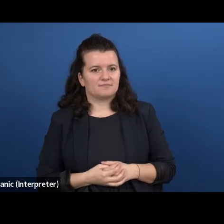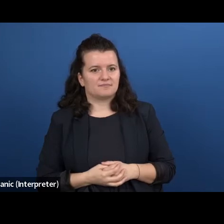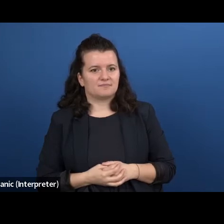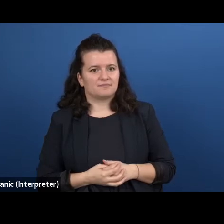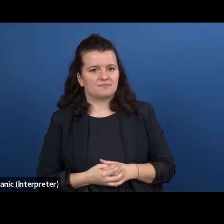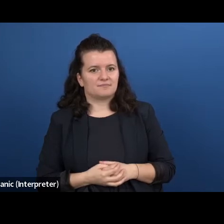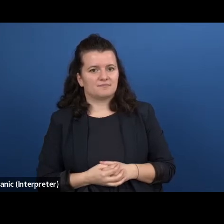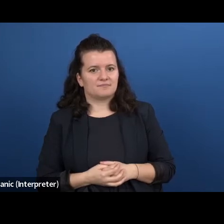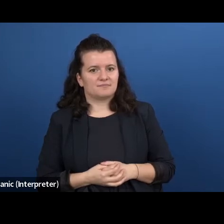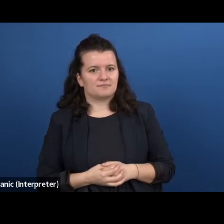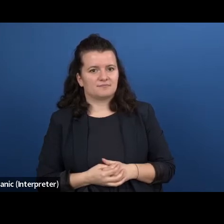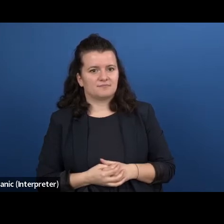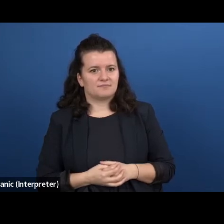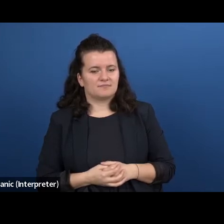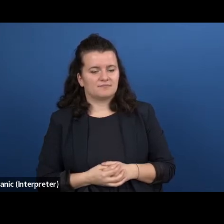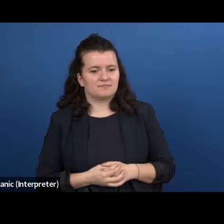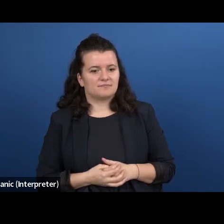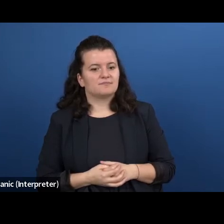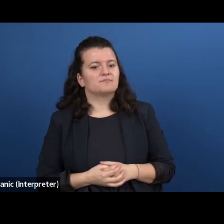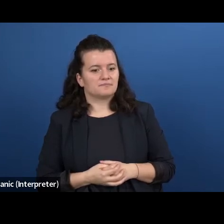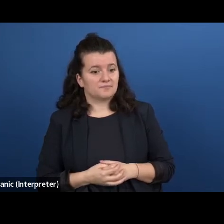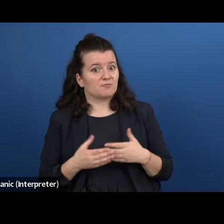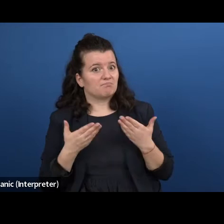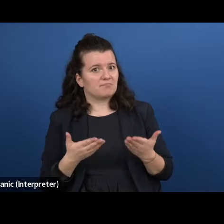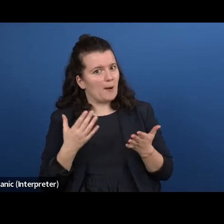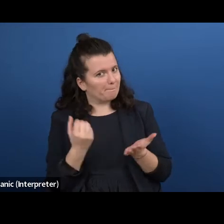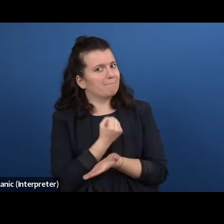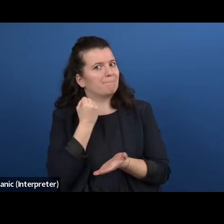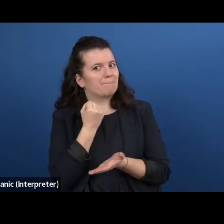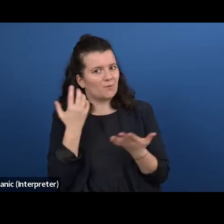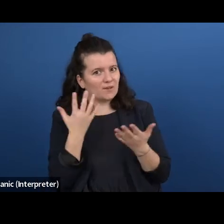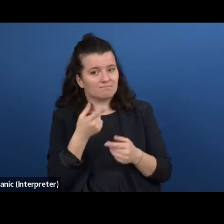to send comments to the chat, also ask for the floor